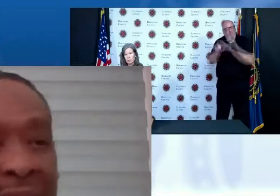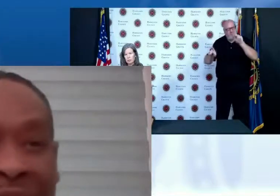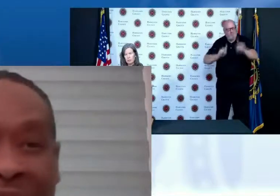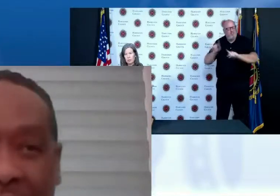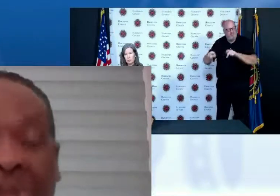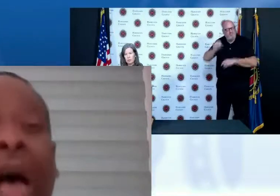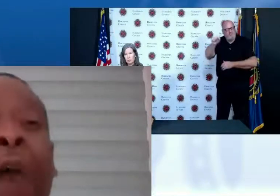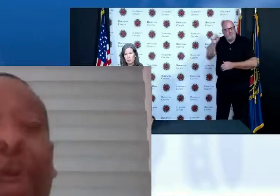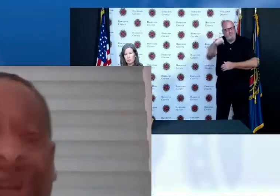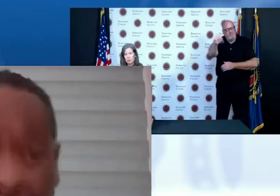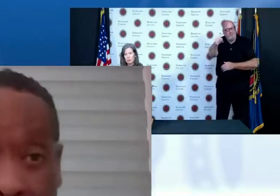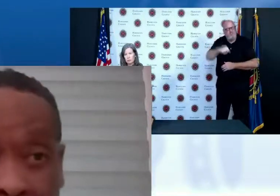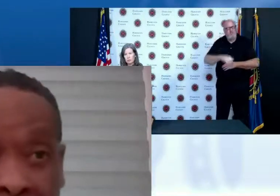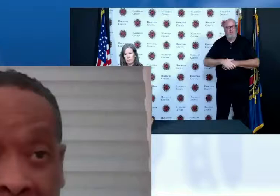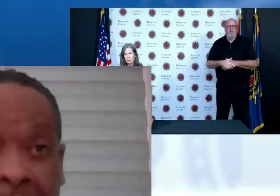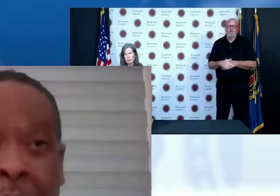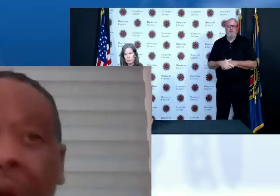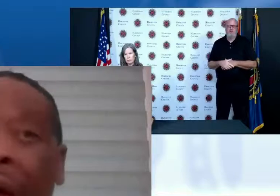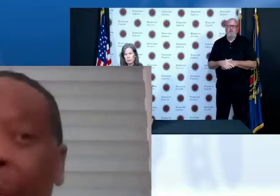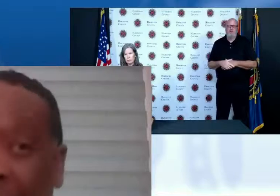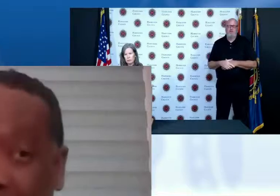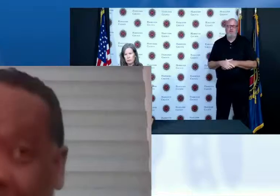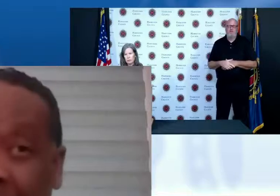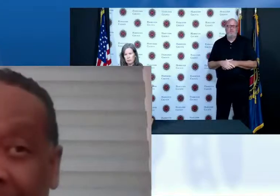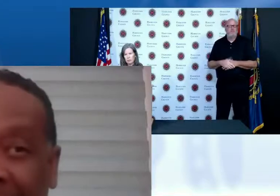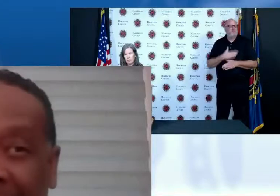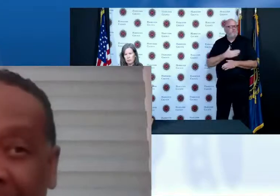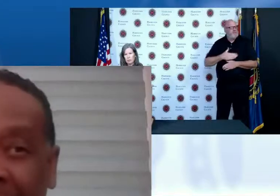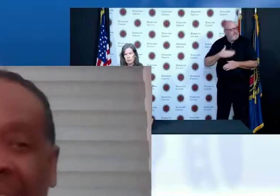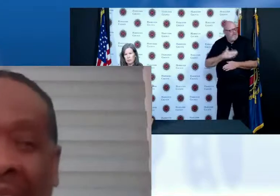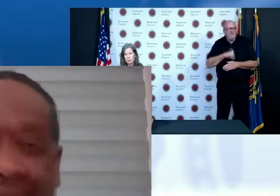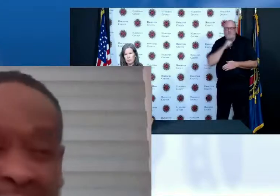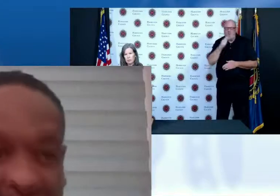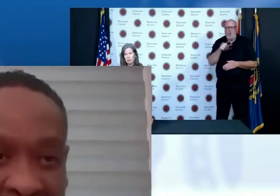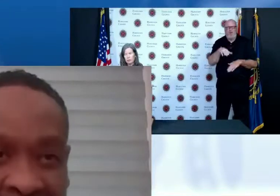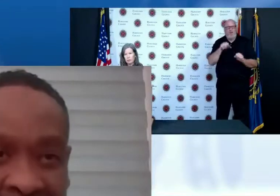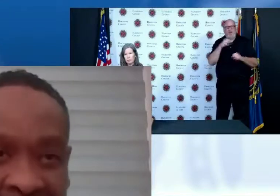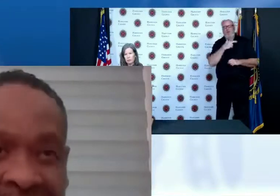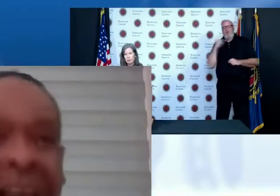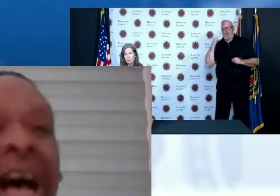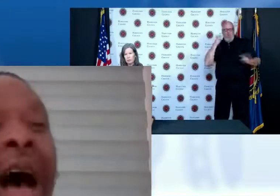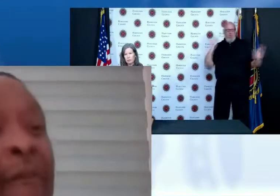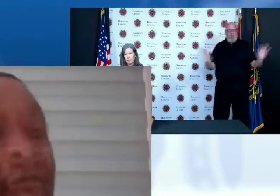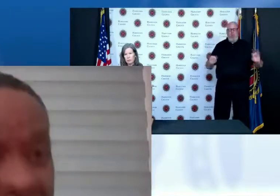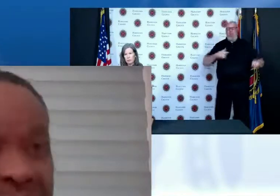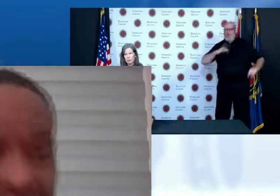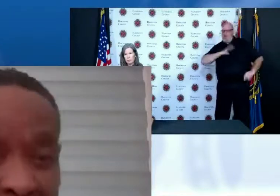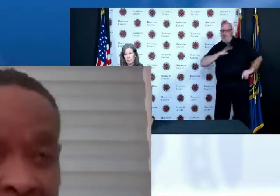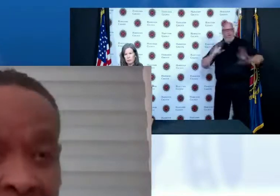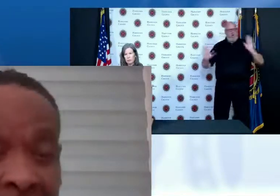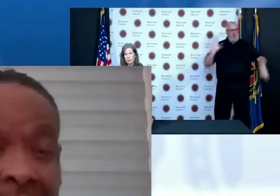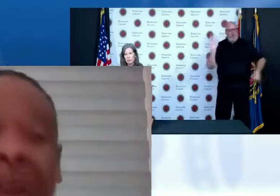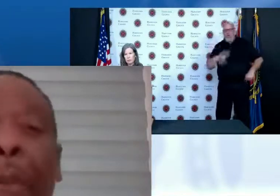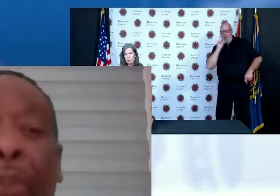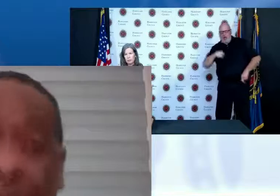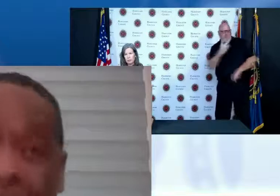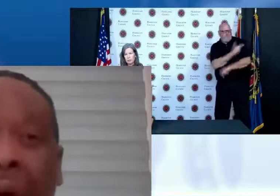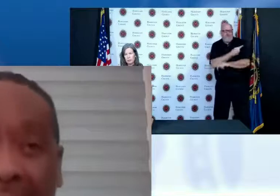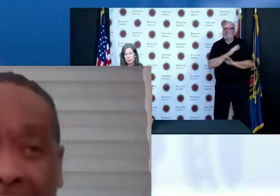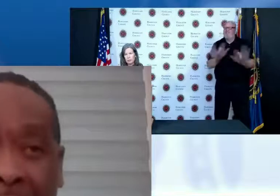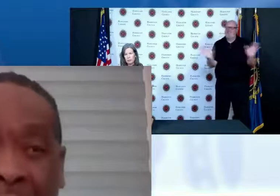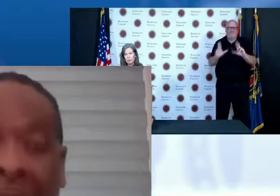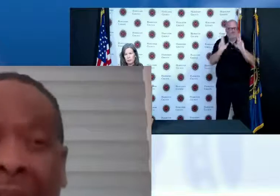that chance I would do it you know I was hesitant I got sick I'm fascinated and I'm proud I am and I